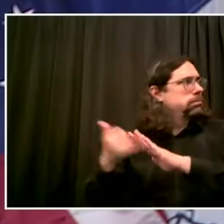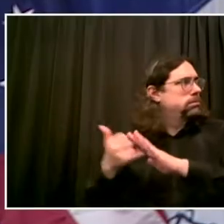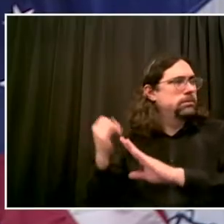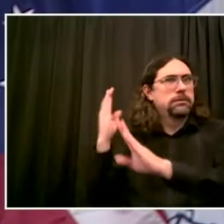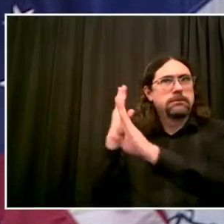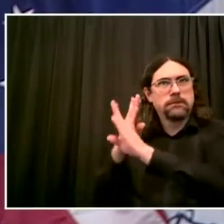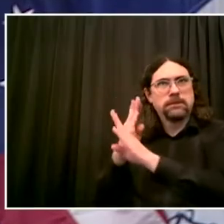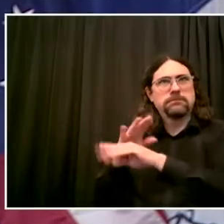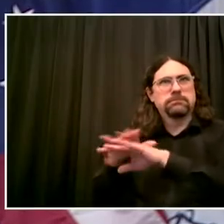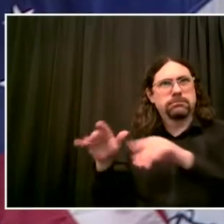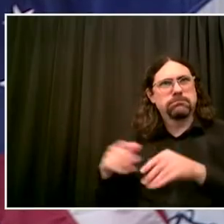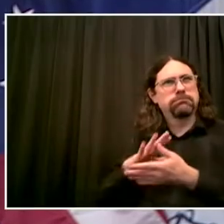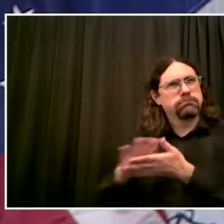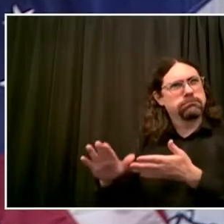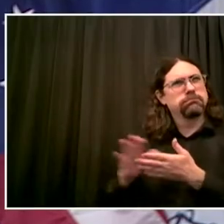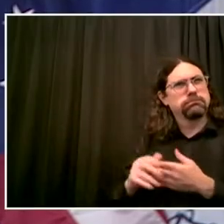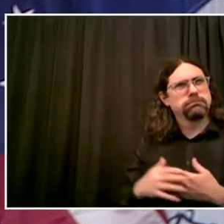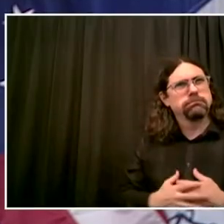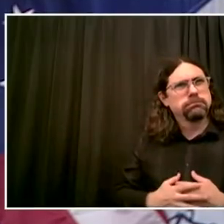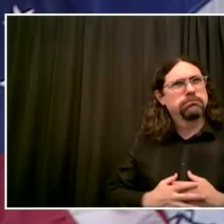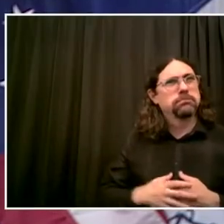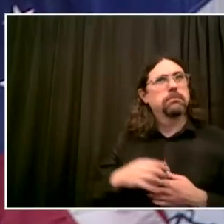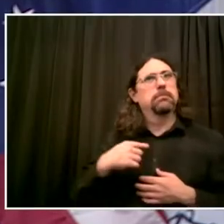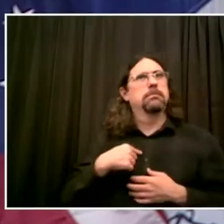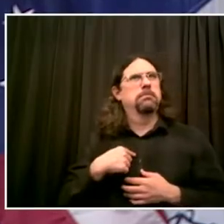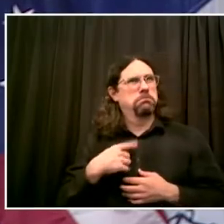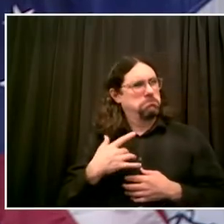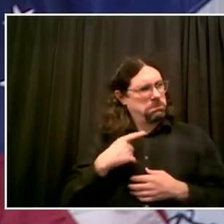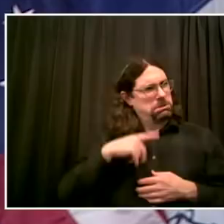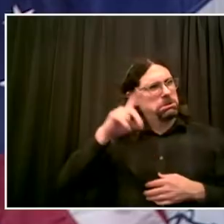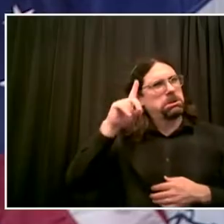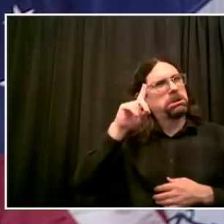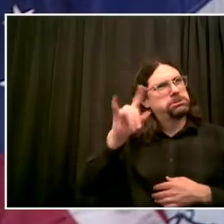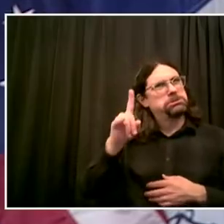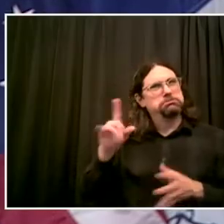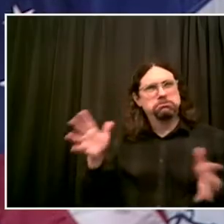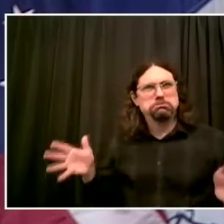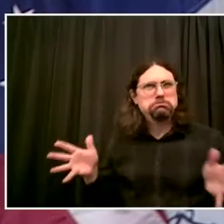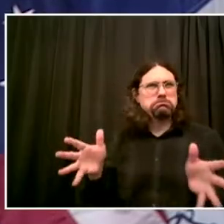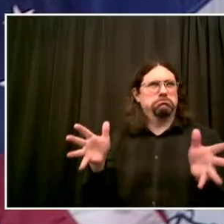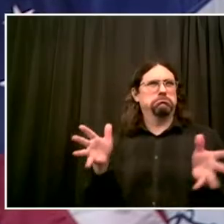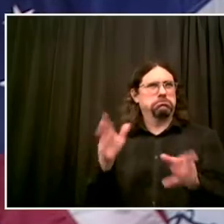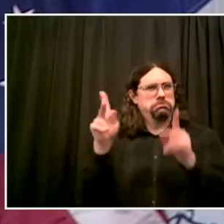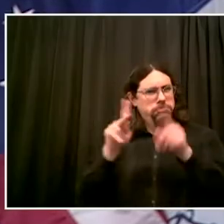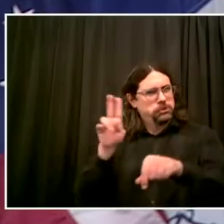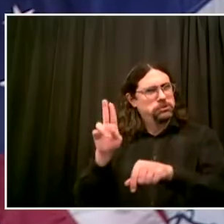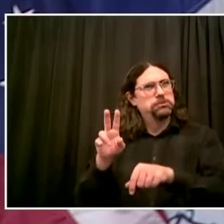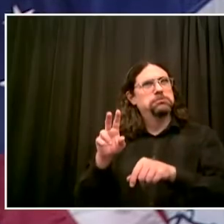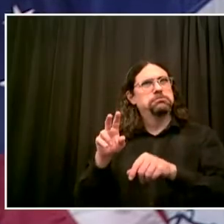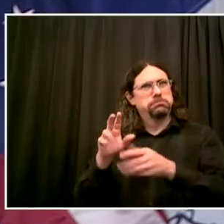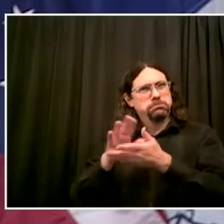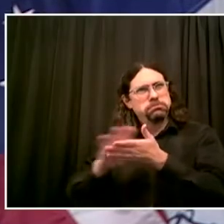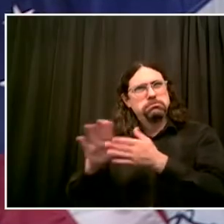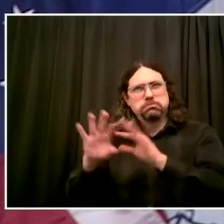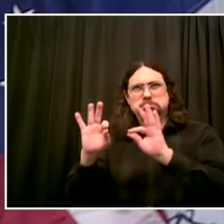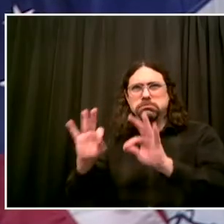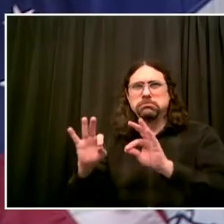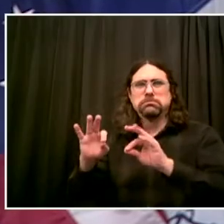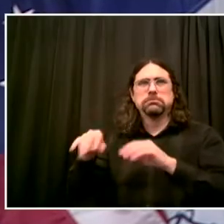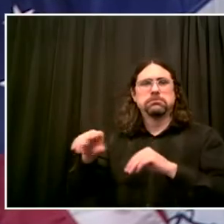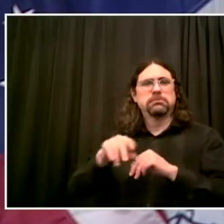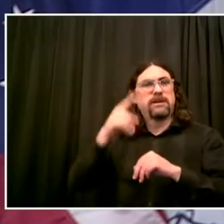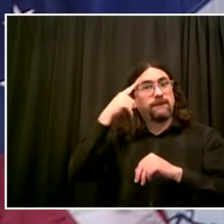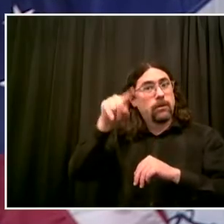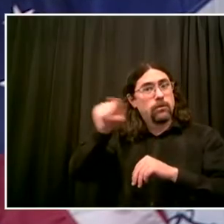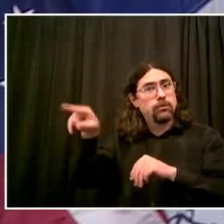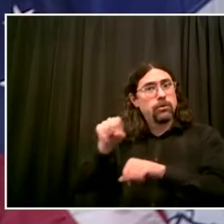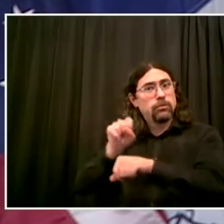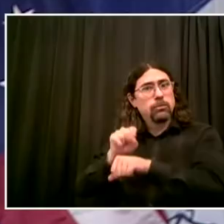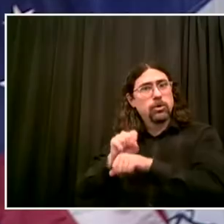DEDICADTE TO